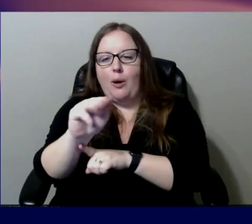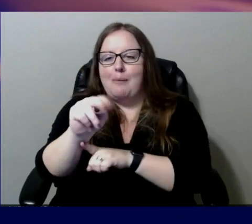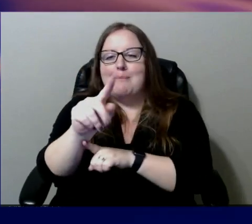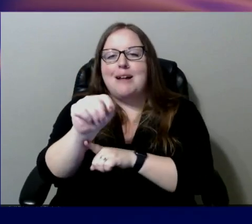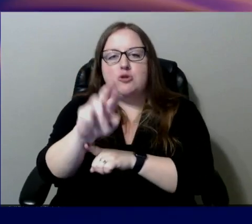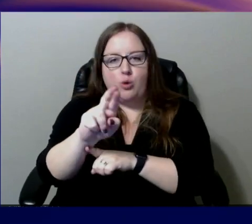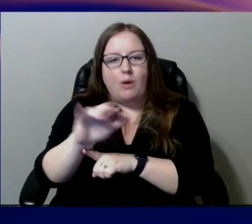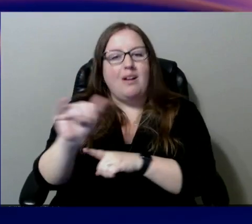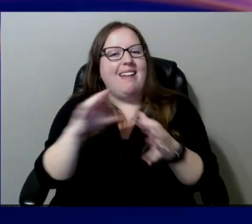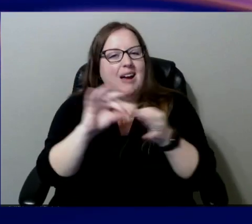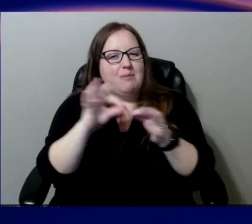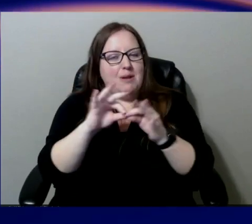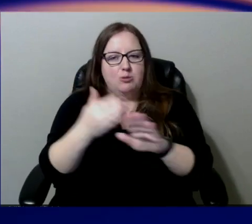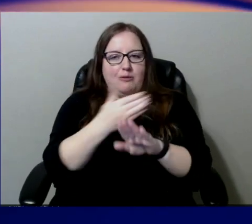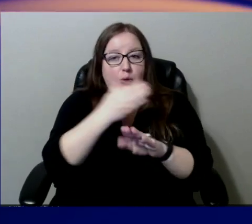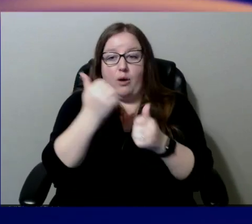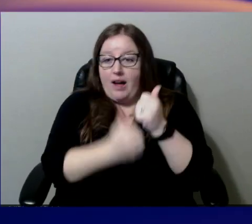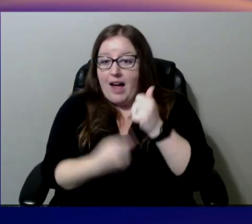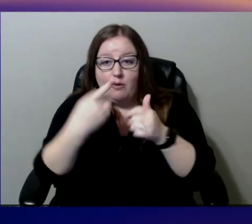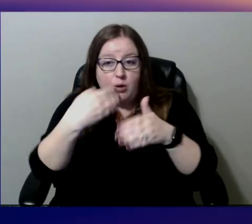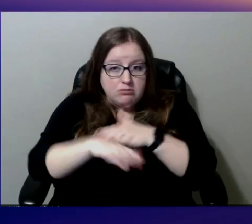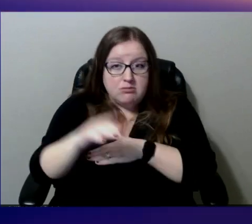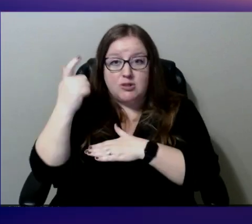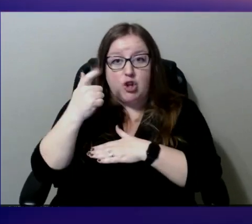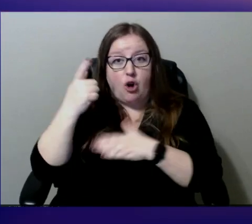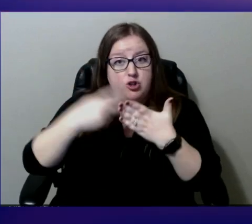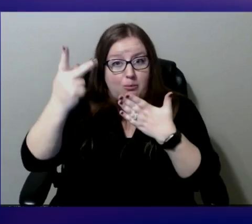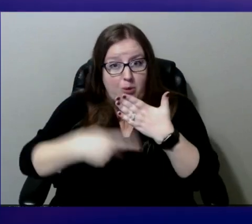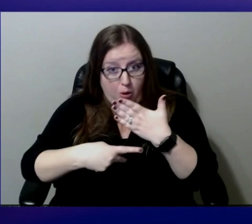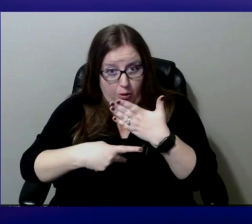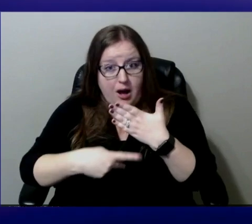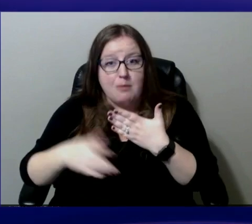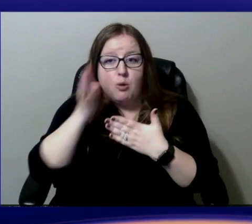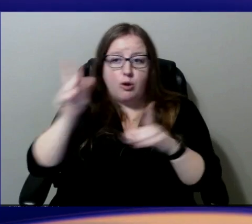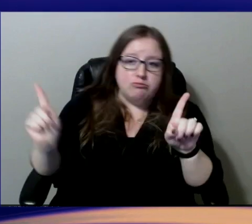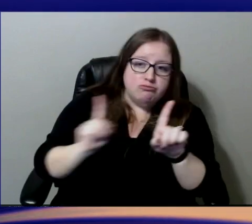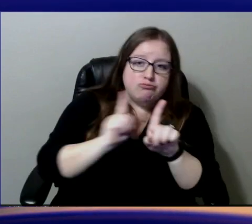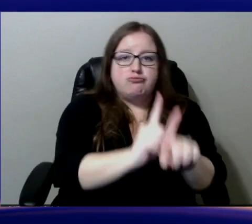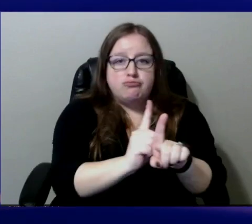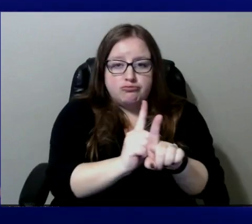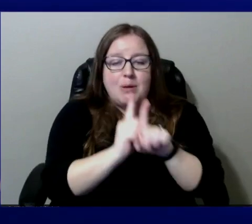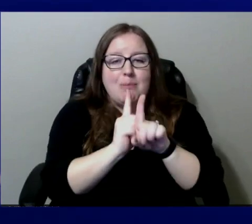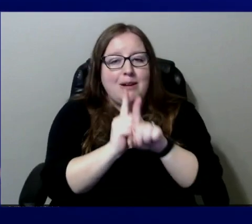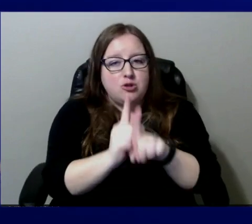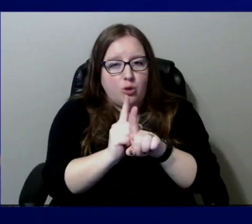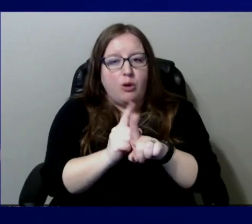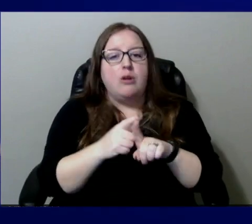everyone who goes through the scholarship program will get mentoring through the Udacity Scholarship Program.